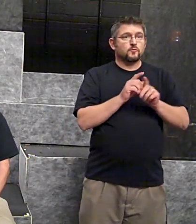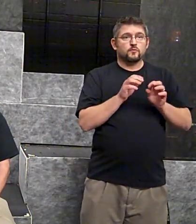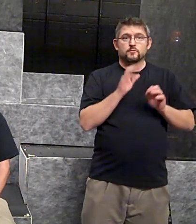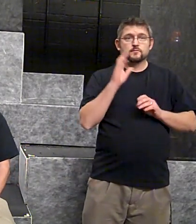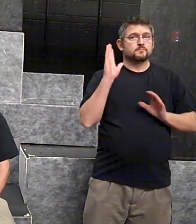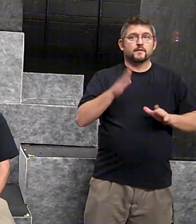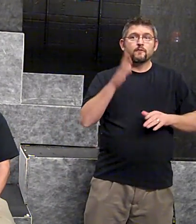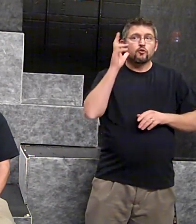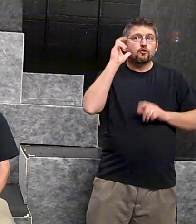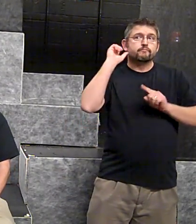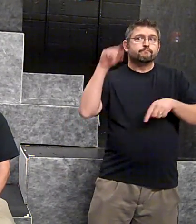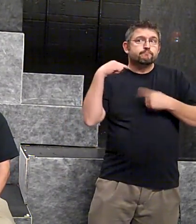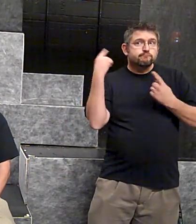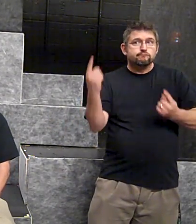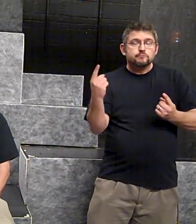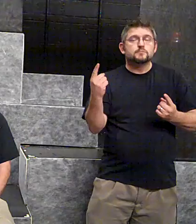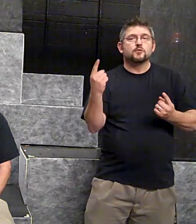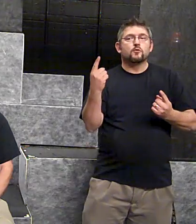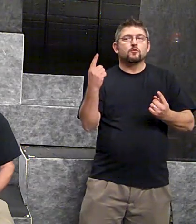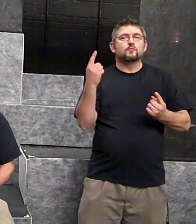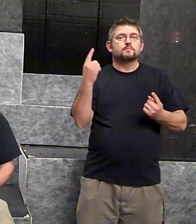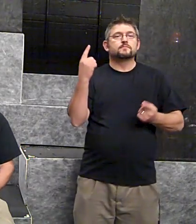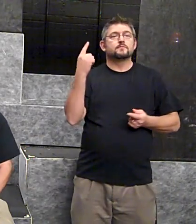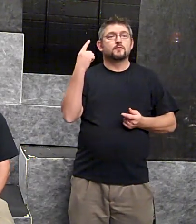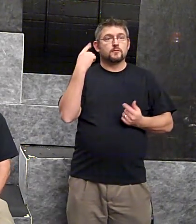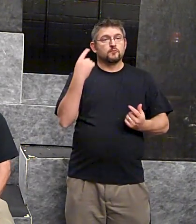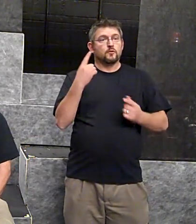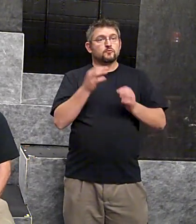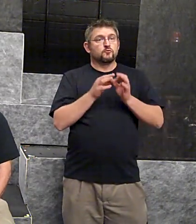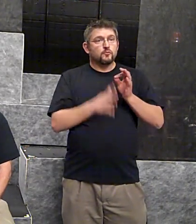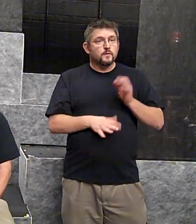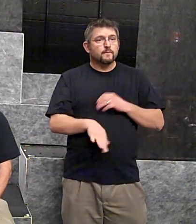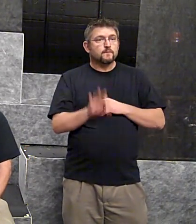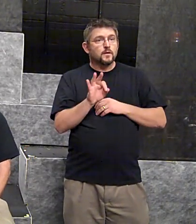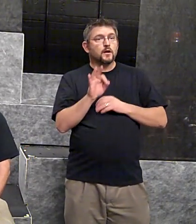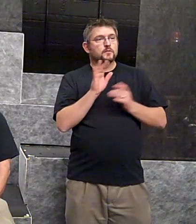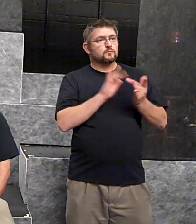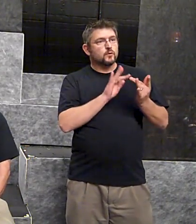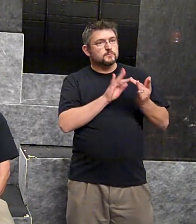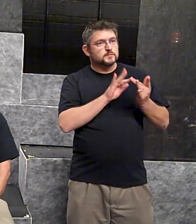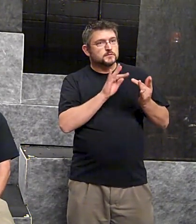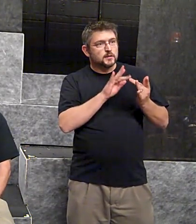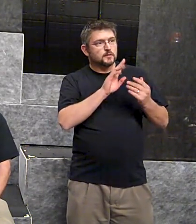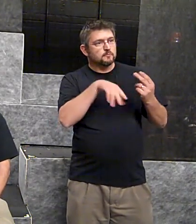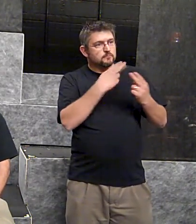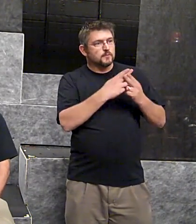found this website and brought the information to me and said look at this